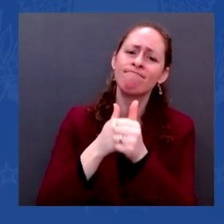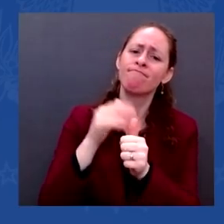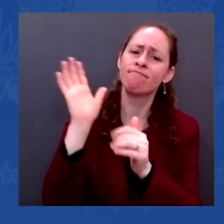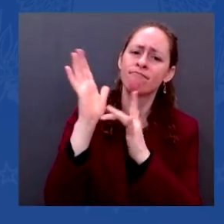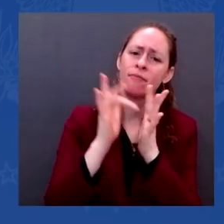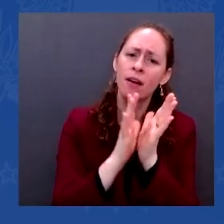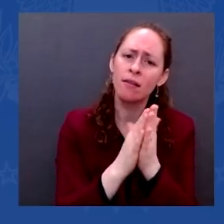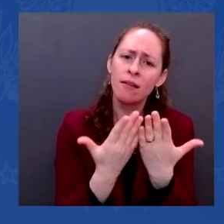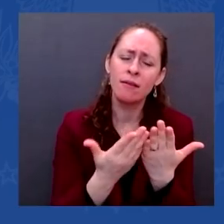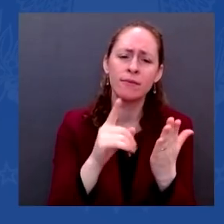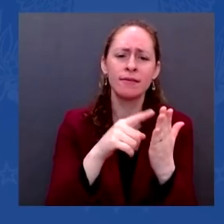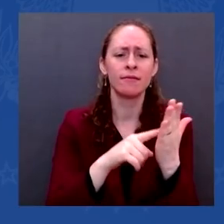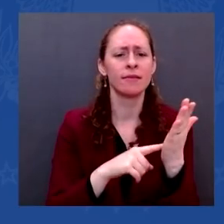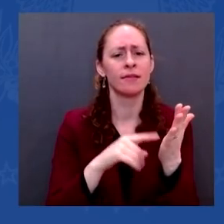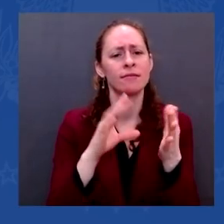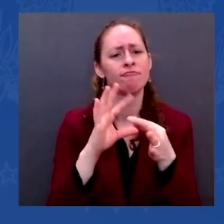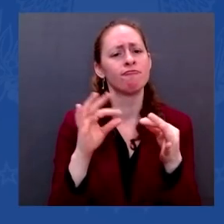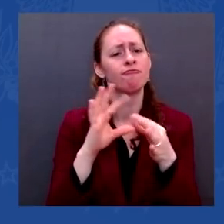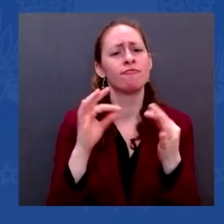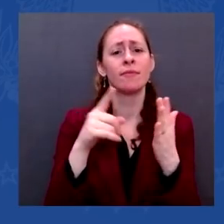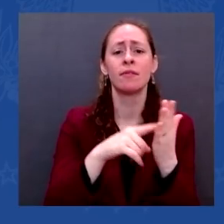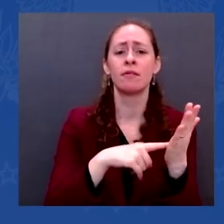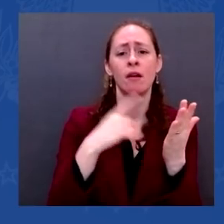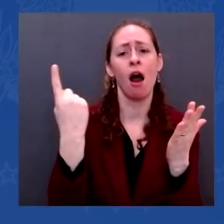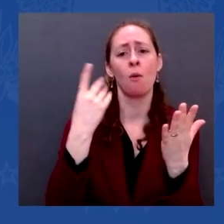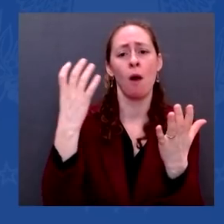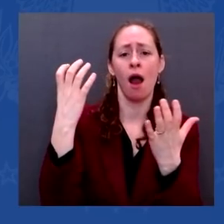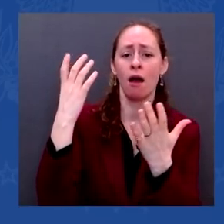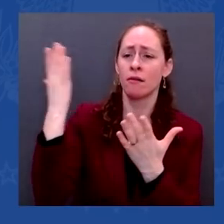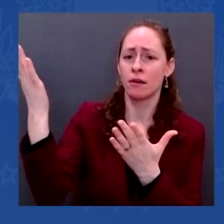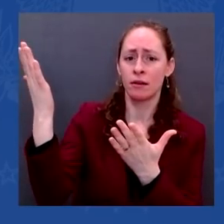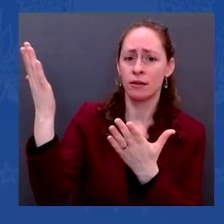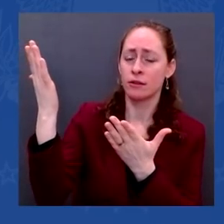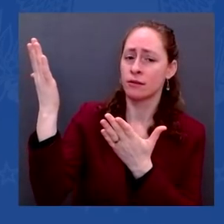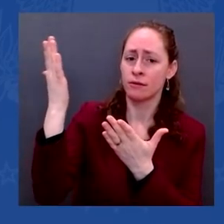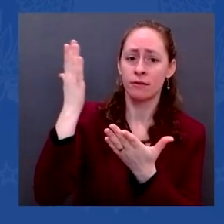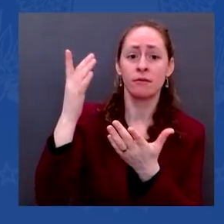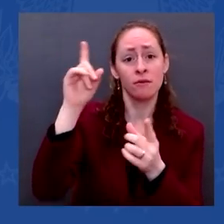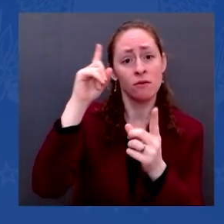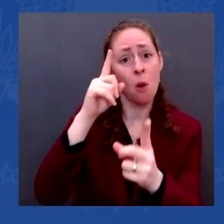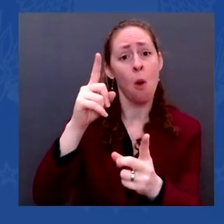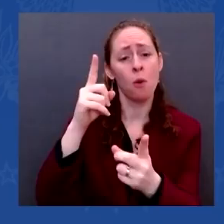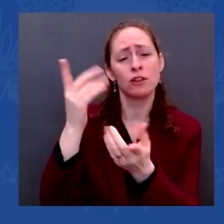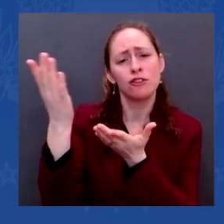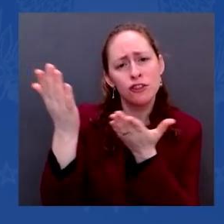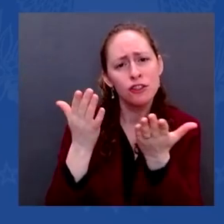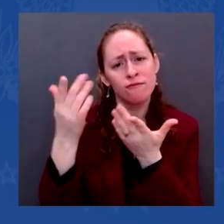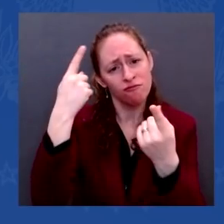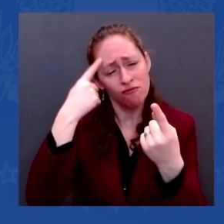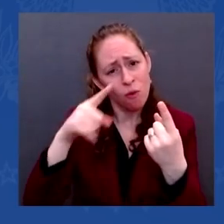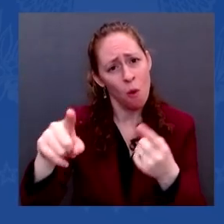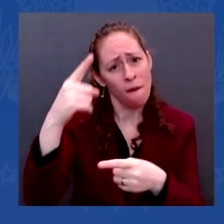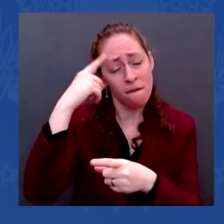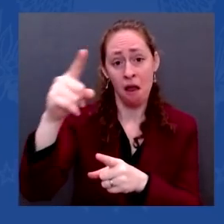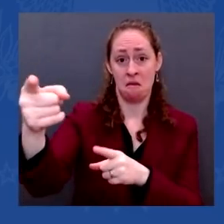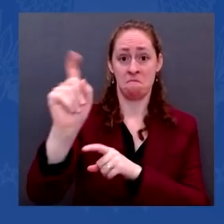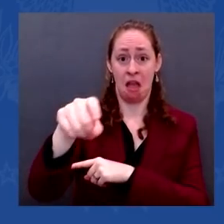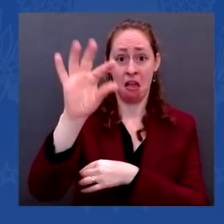I pray to keep the faith. That very promise of America, believing that there's nothing we can't do,